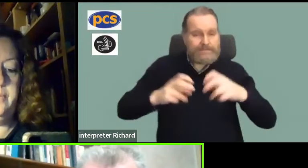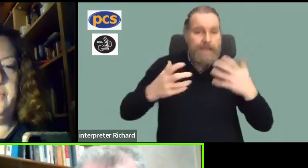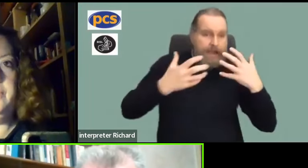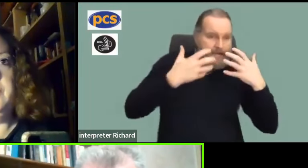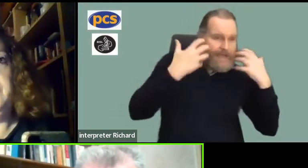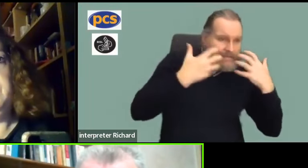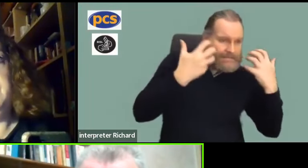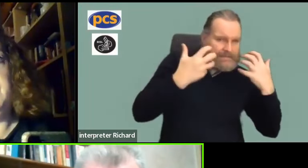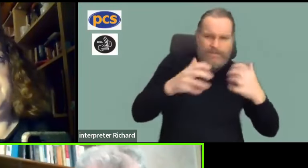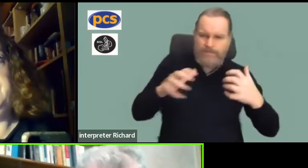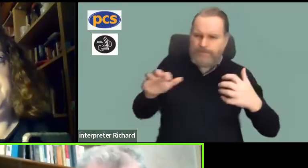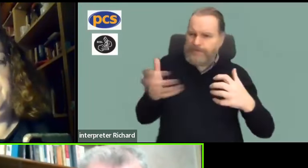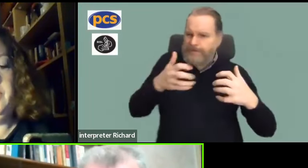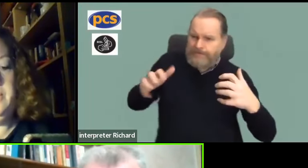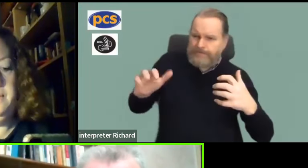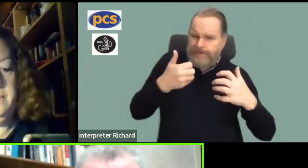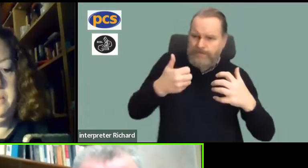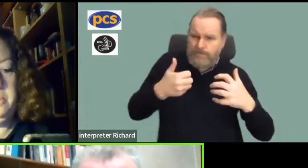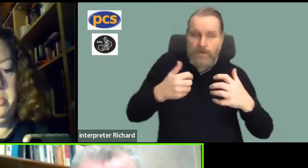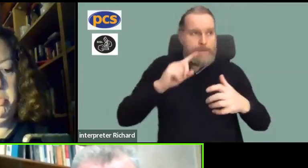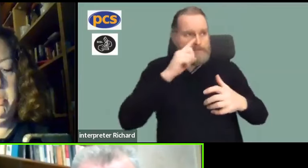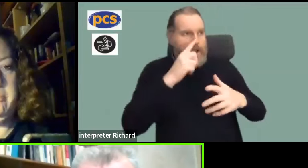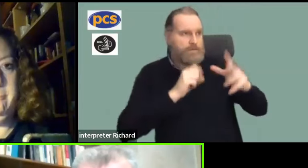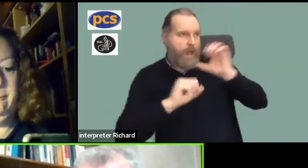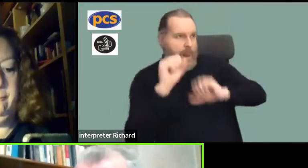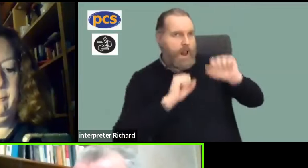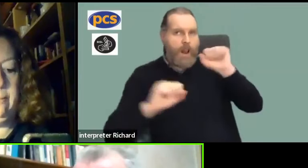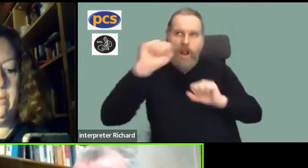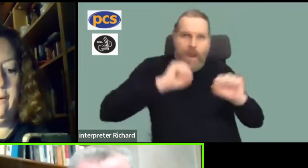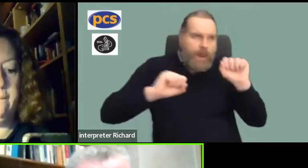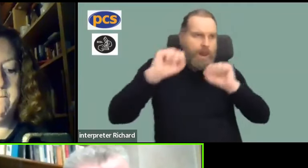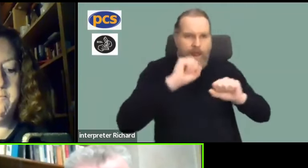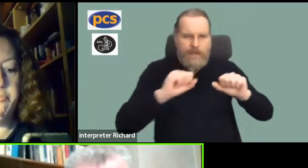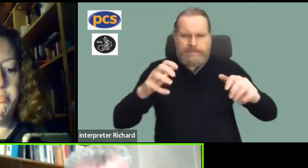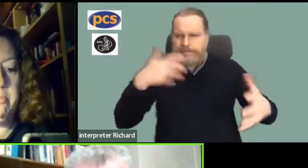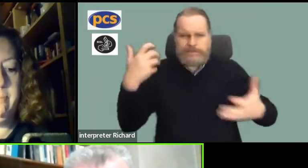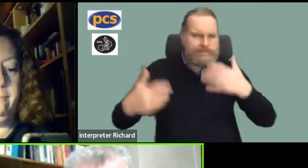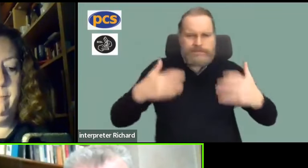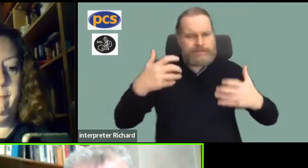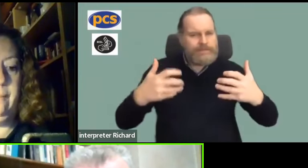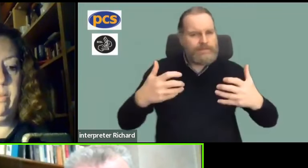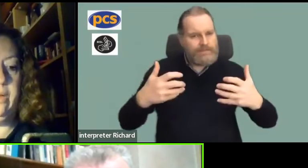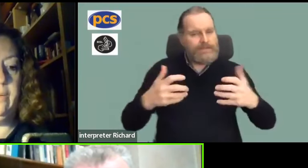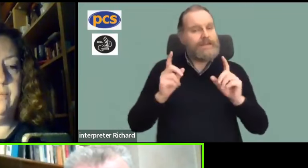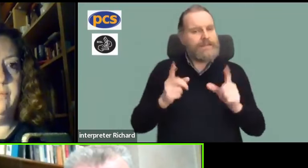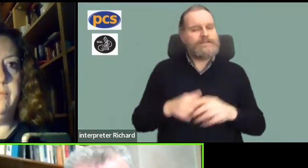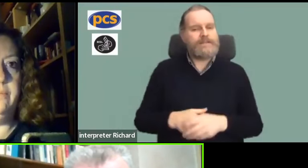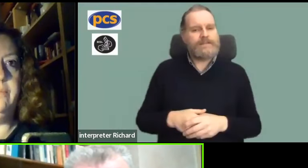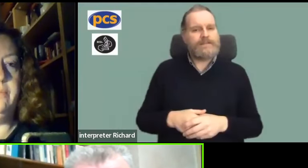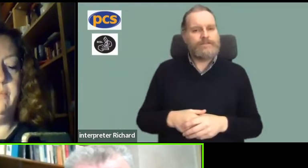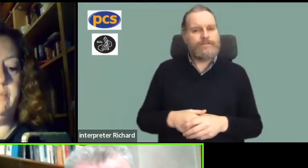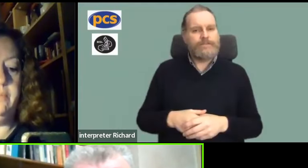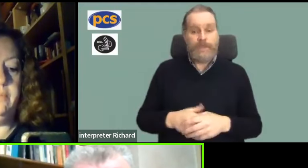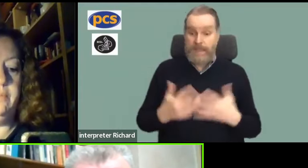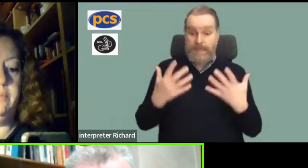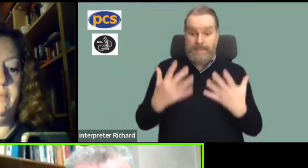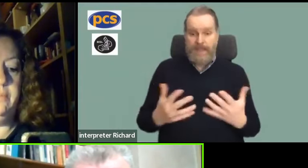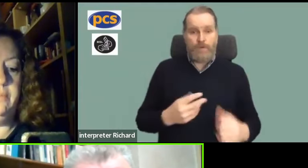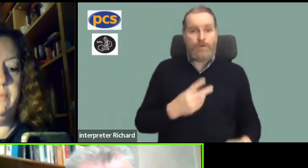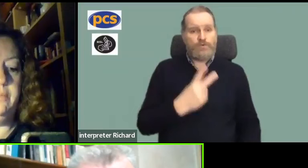and they would need to make sure that they talk to the Union in in advance front, and so rtainly afterwards so So you know if this was 10 years ago that's not what we'd be